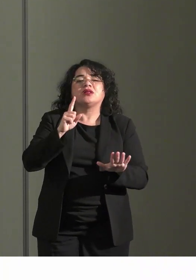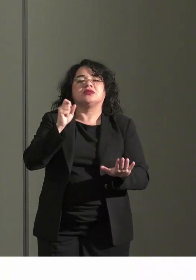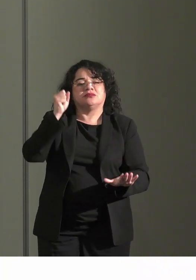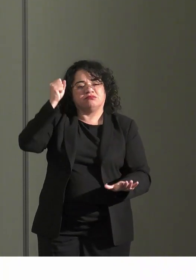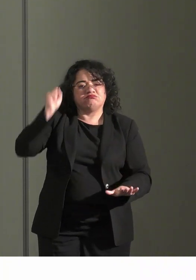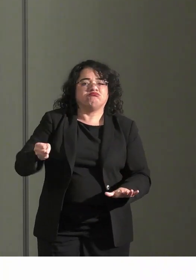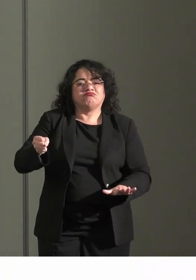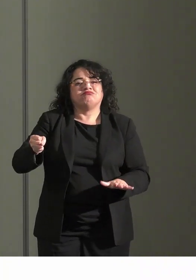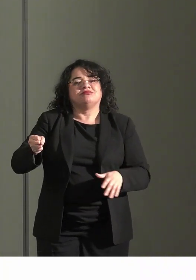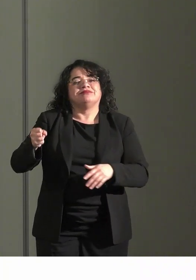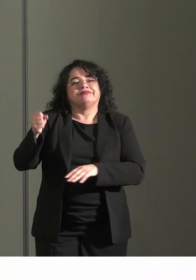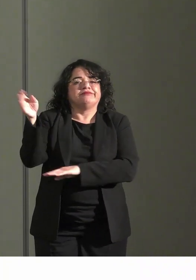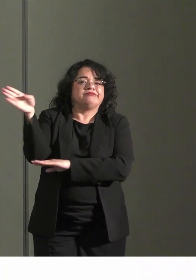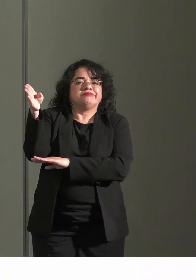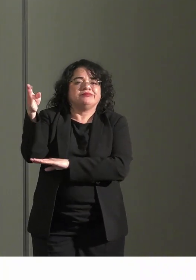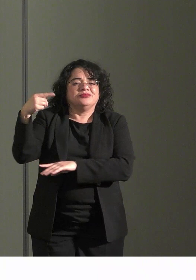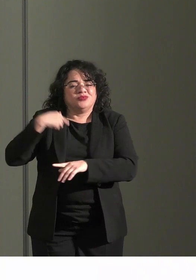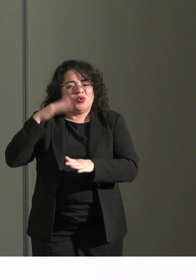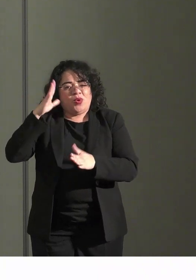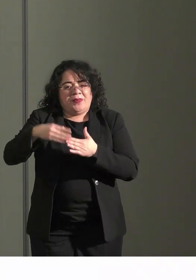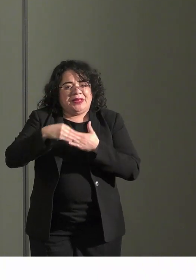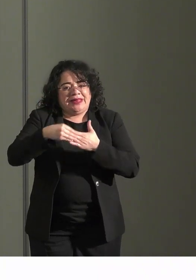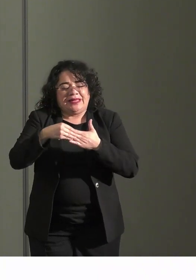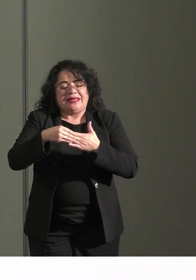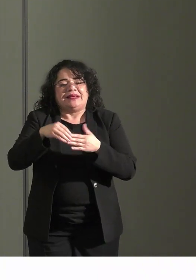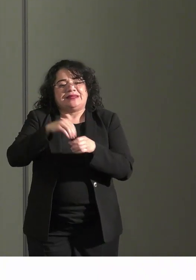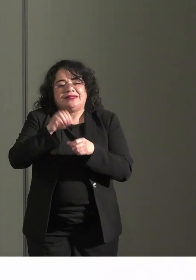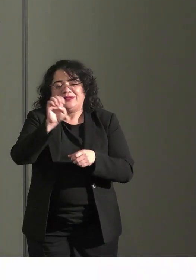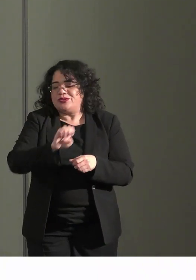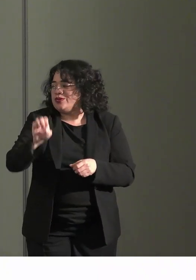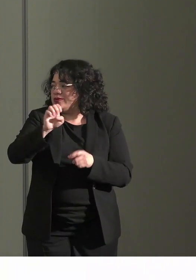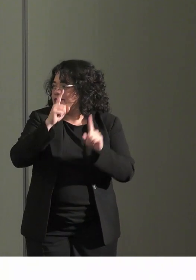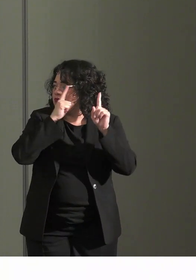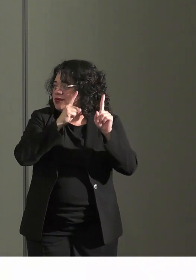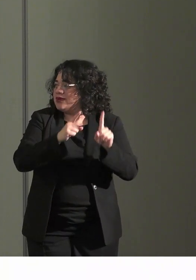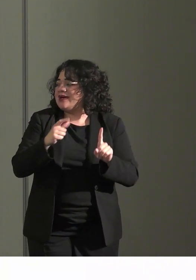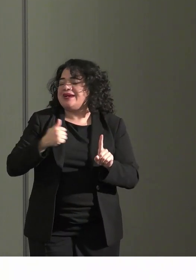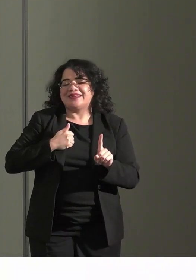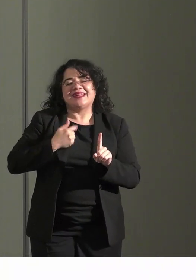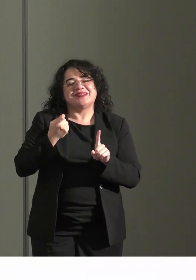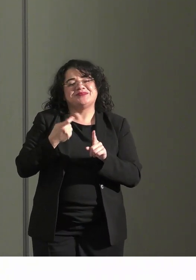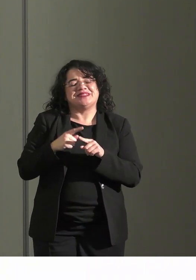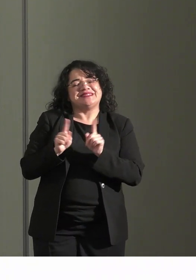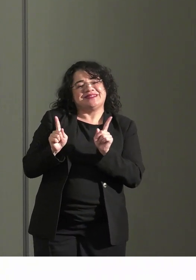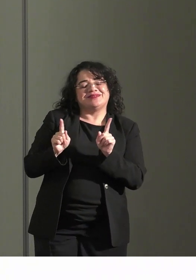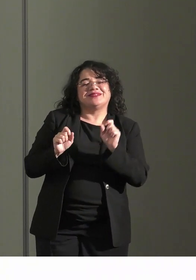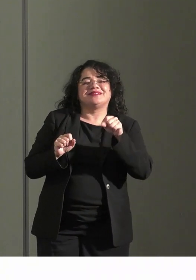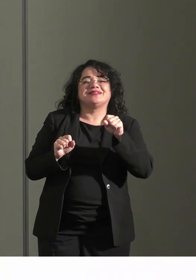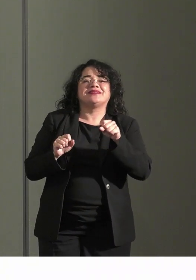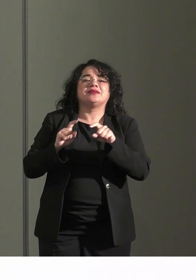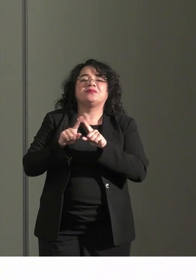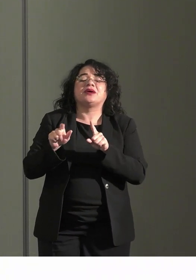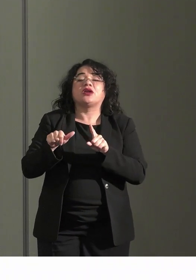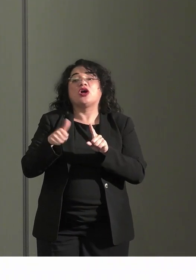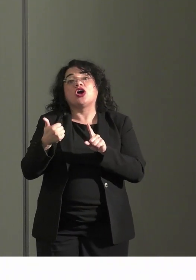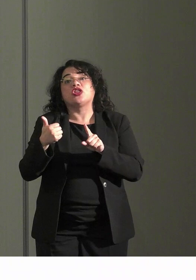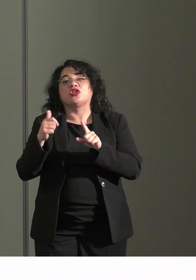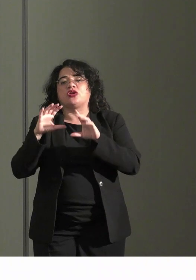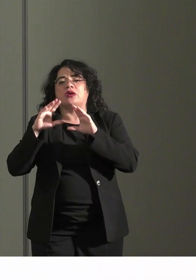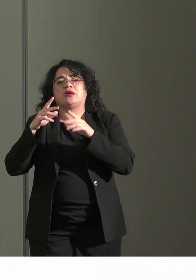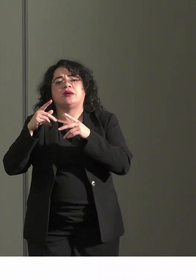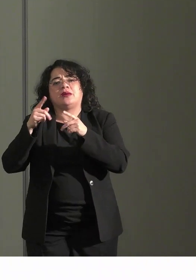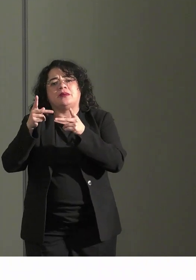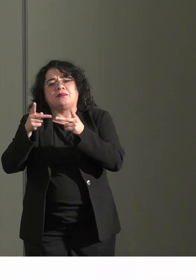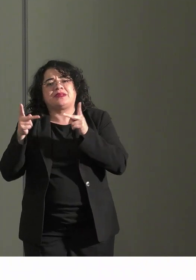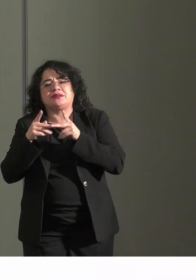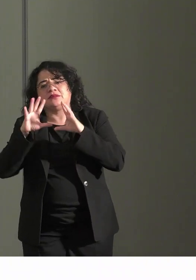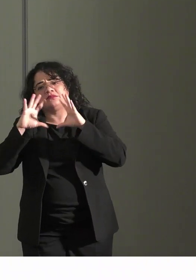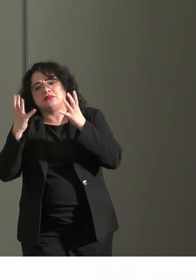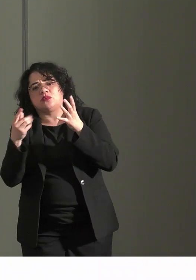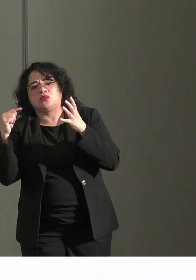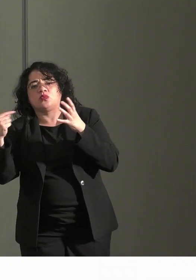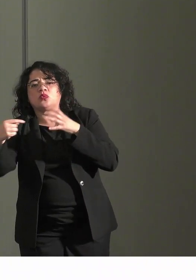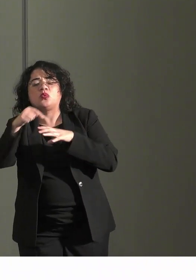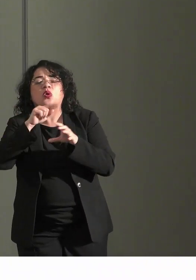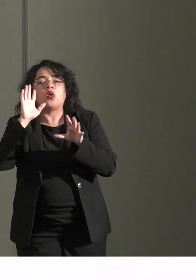space. You will see Canada is more distinct other regimes around the world will look to